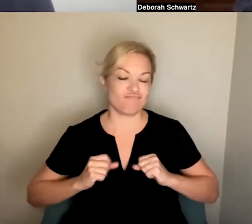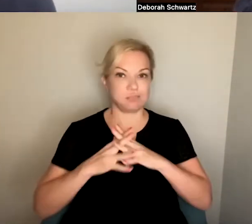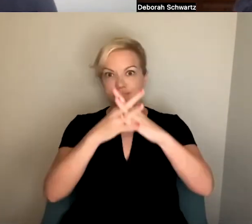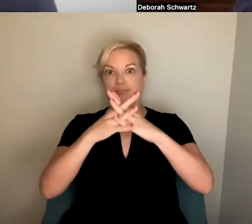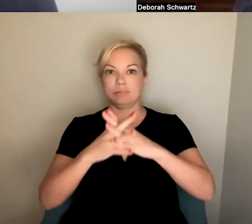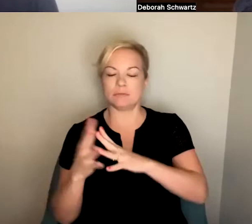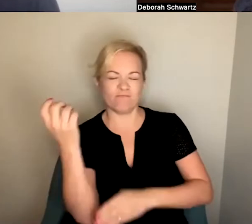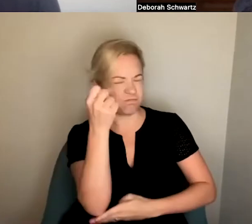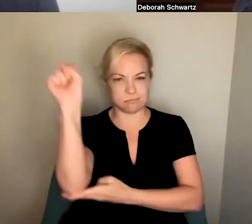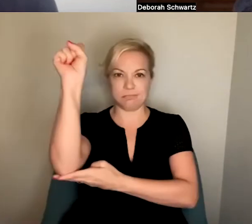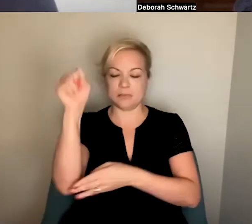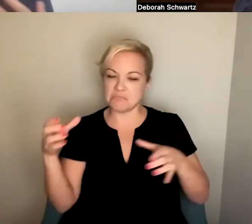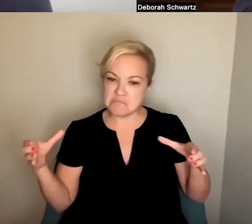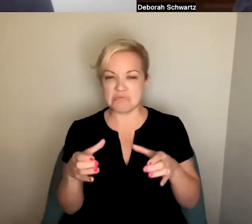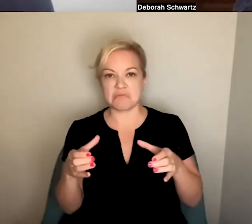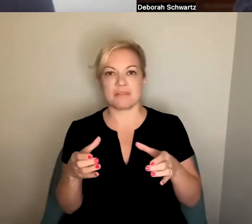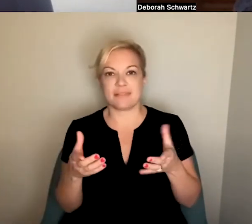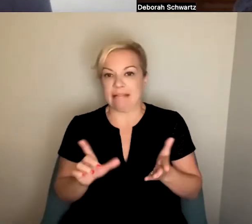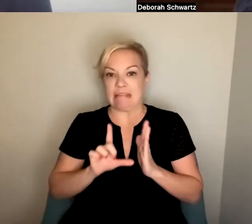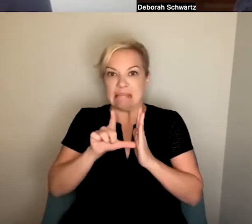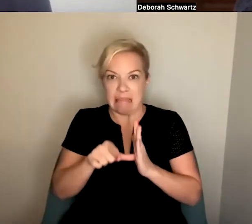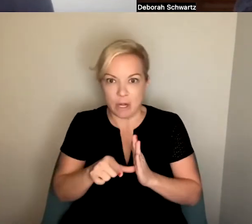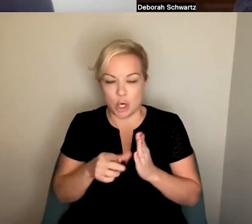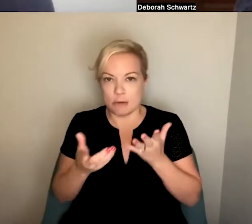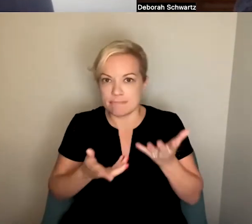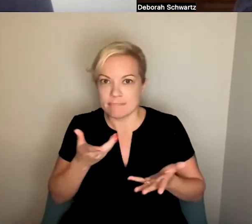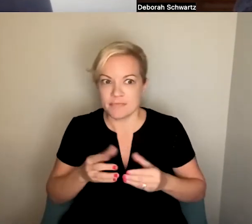you have, you have the time in between where you're, like, really laying the groundwork,